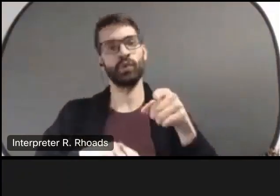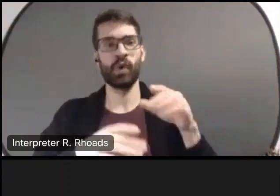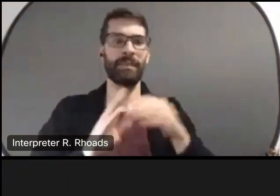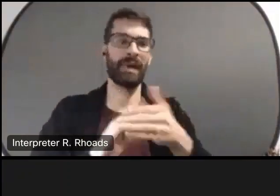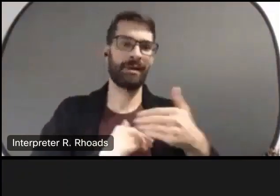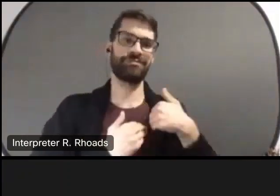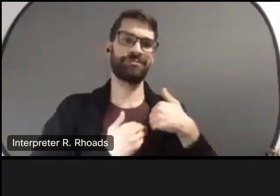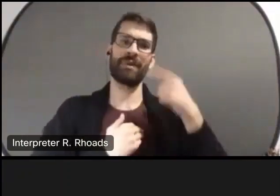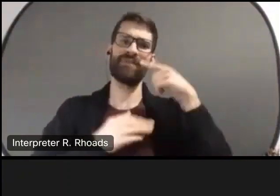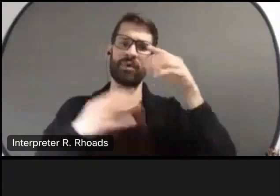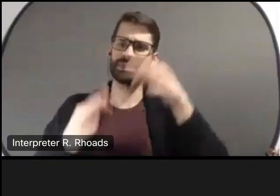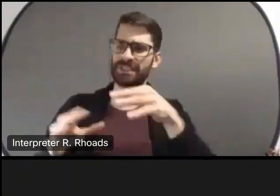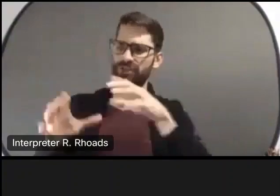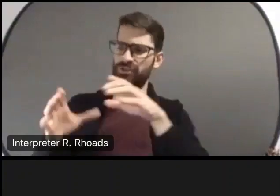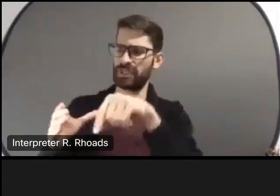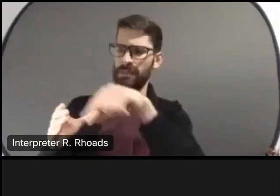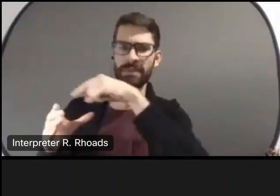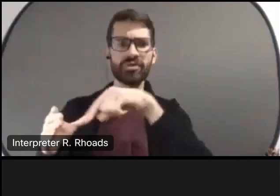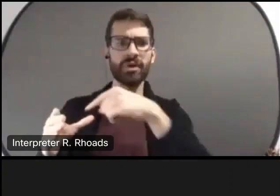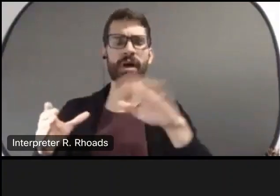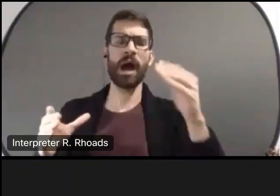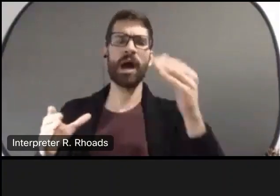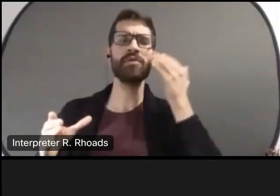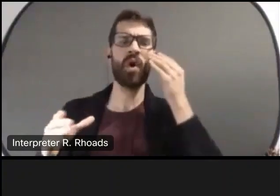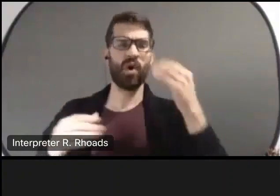You know you're reviewing cases. You've been asked for your opinion.